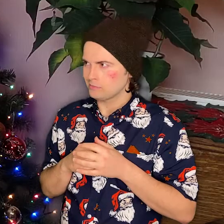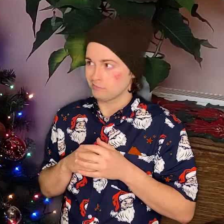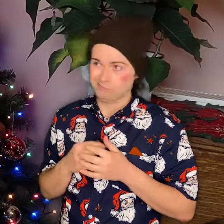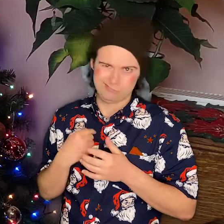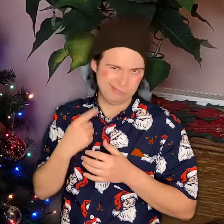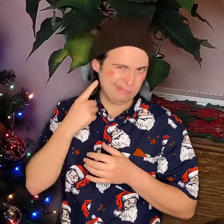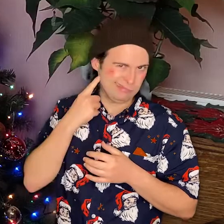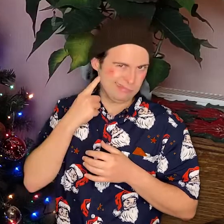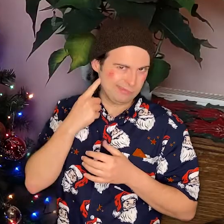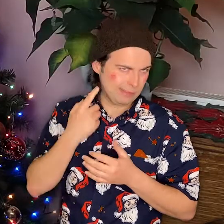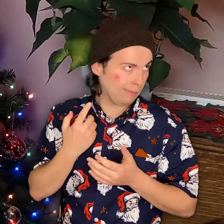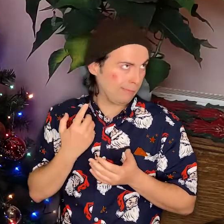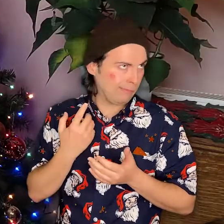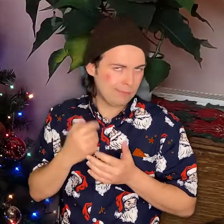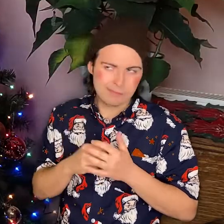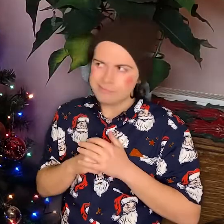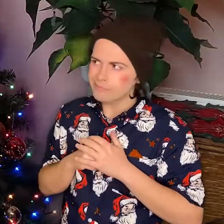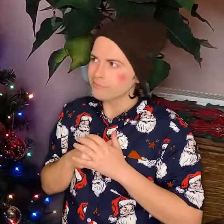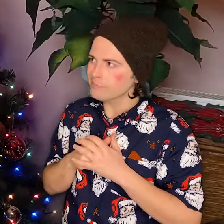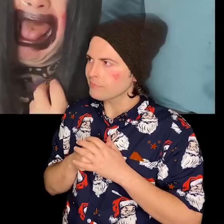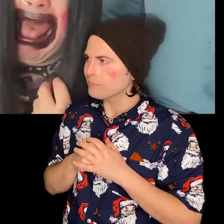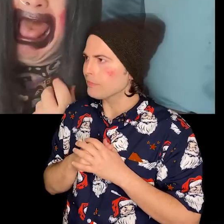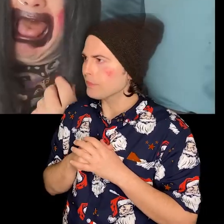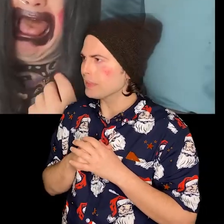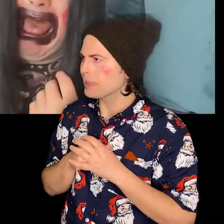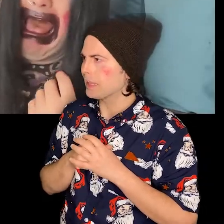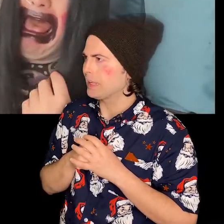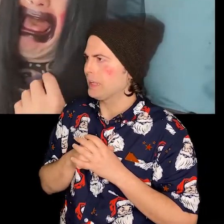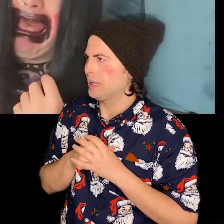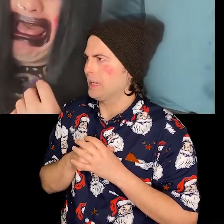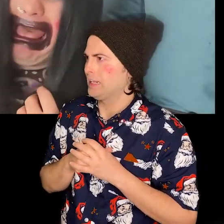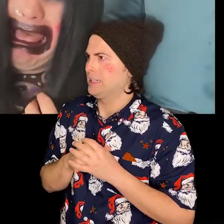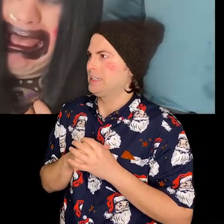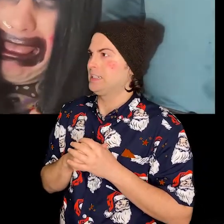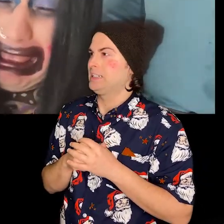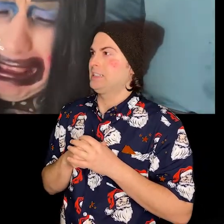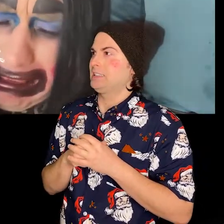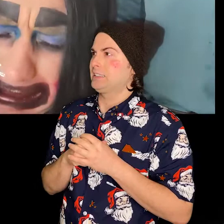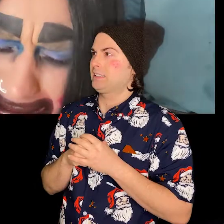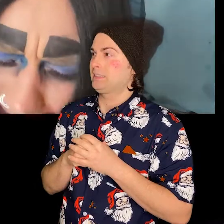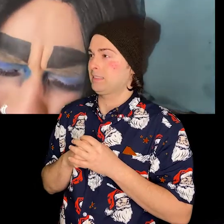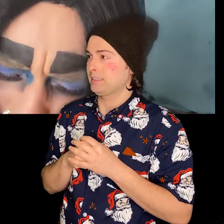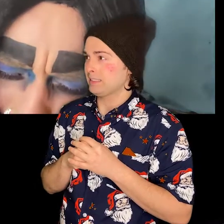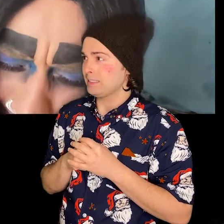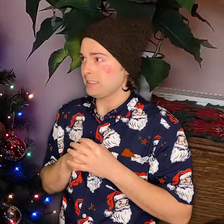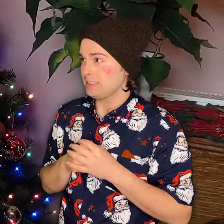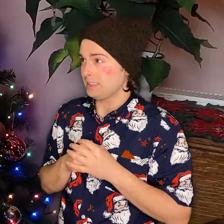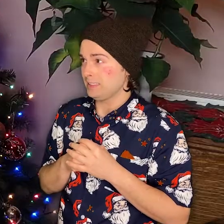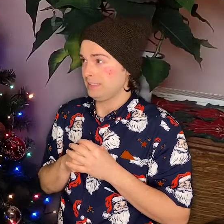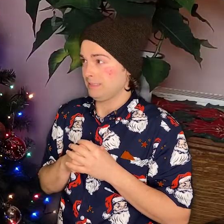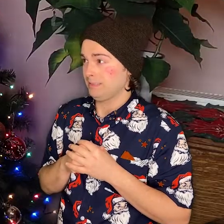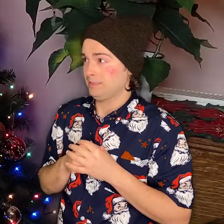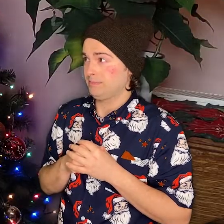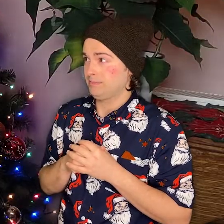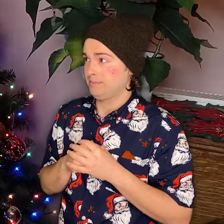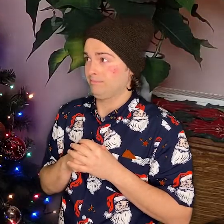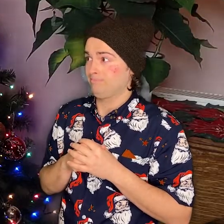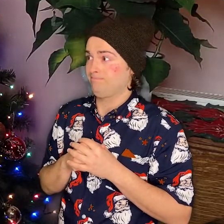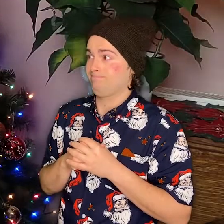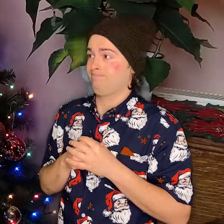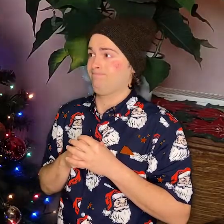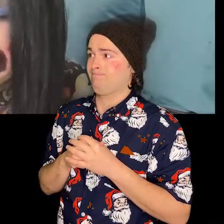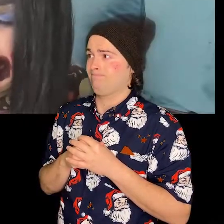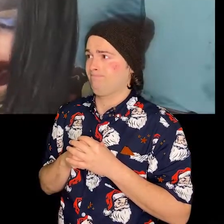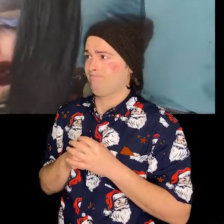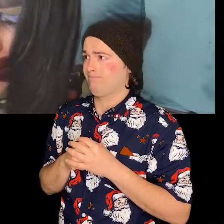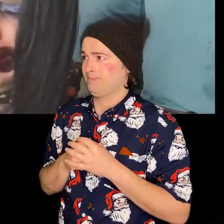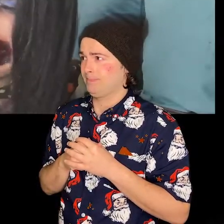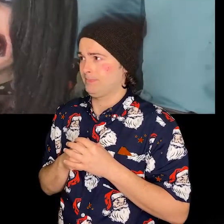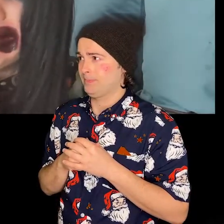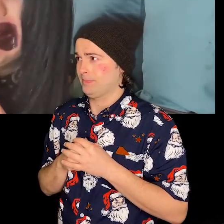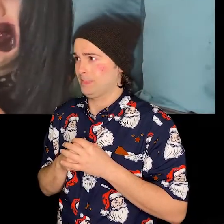Cinderella – Well Cinderella – I better go, Bye Boys and Girls